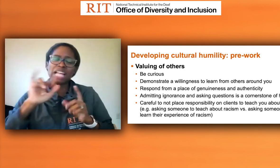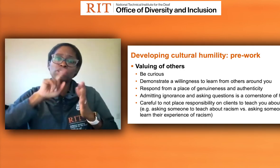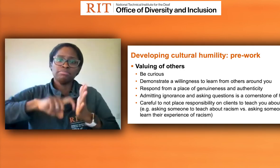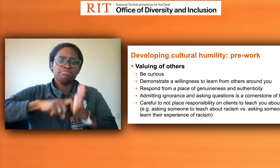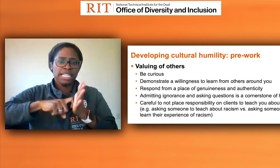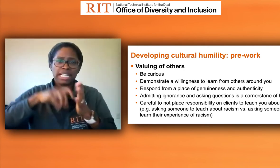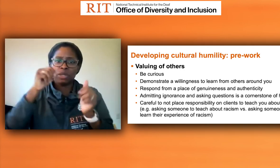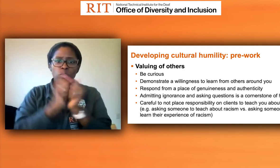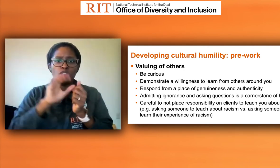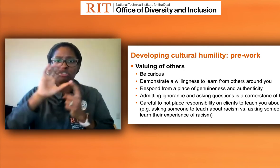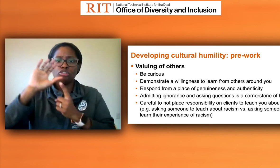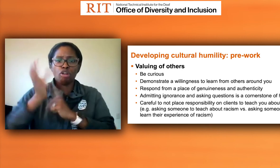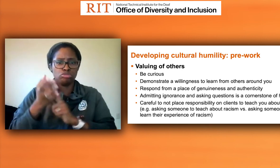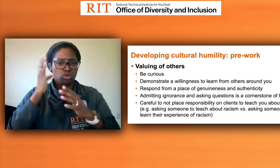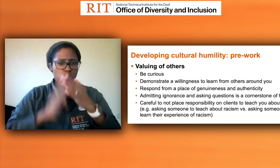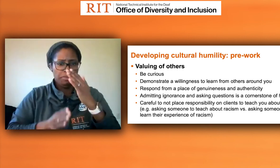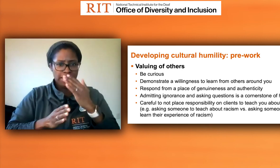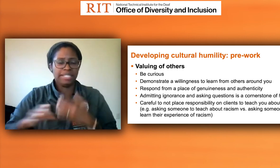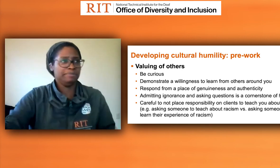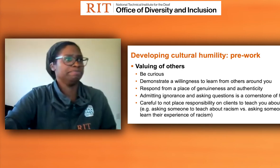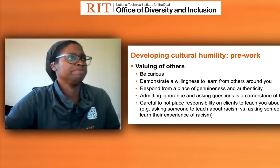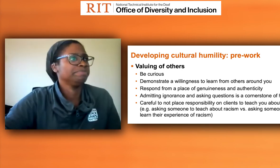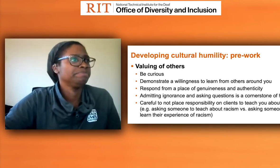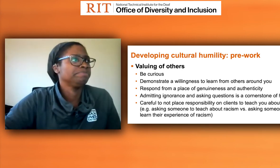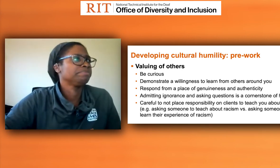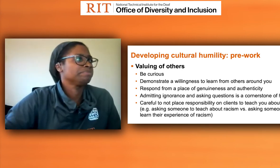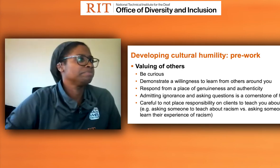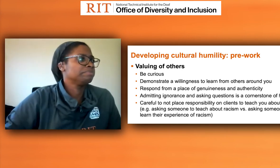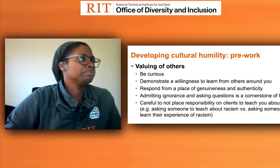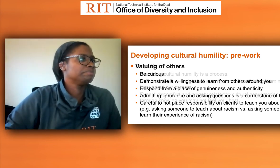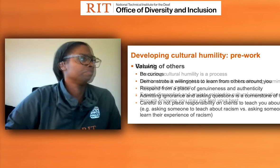and walking a day in their shoes is the best way to practice cultural humility.